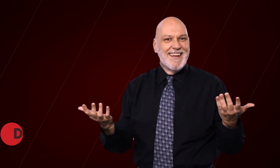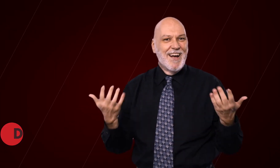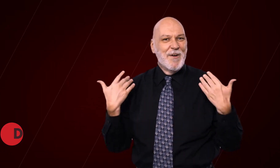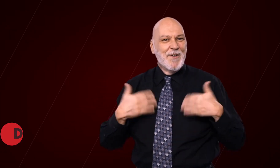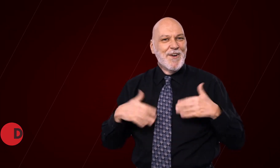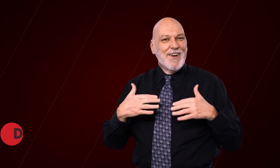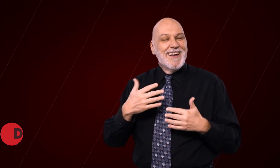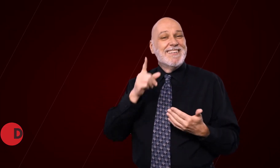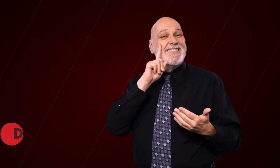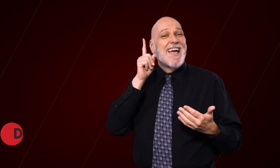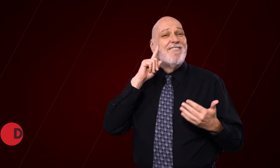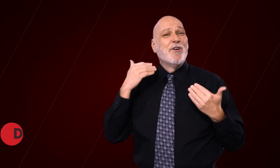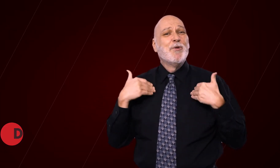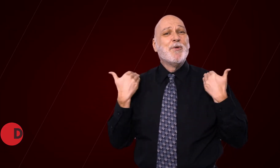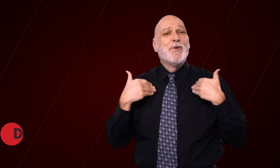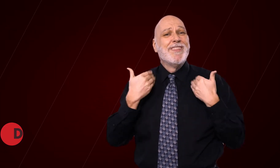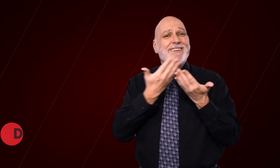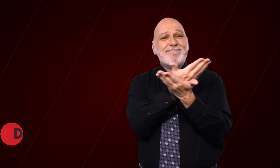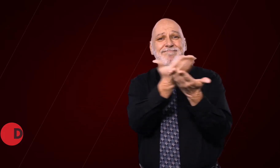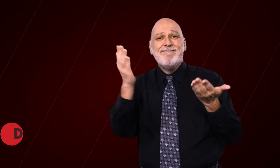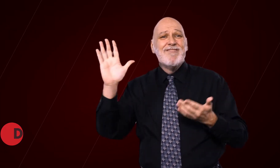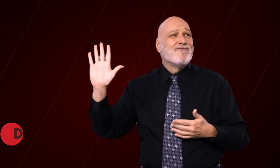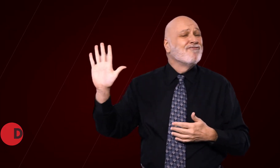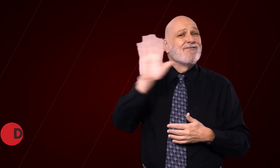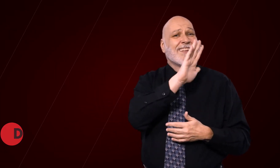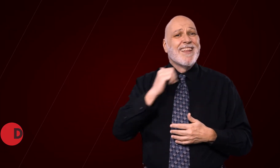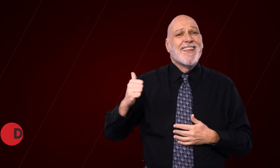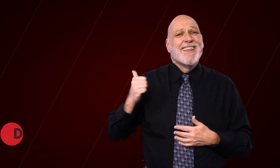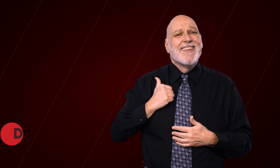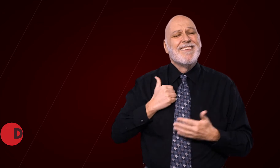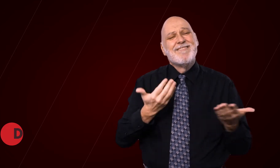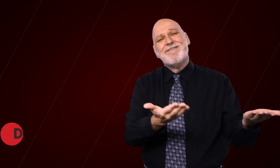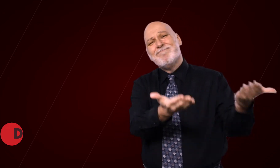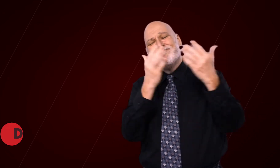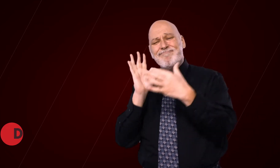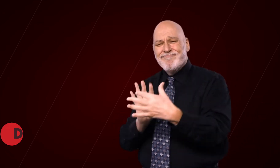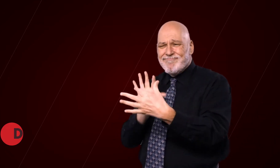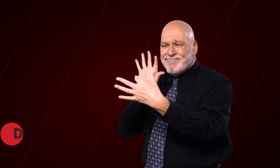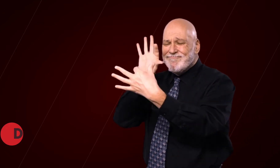[Anselmo]: To all Deaf Youth across Canada,